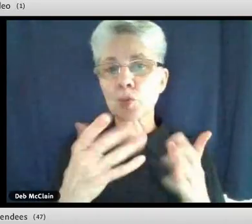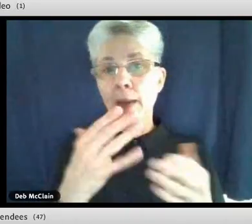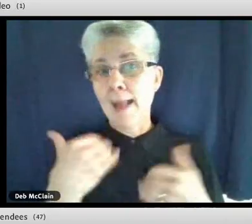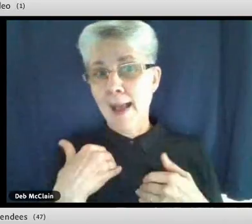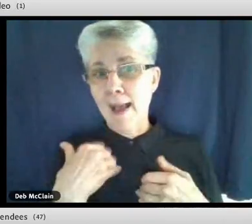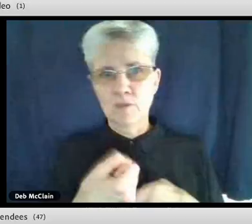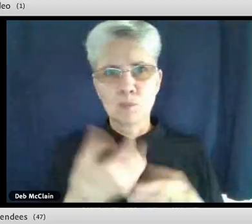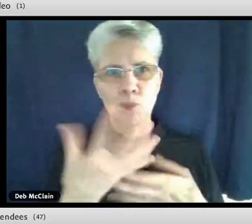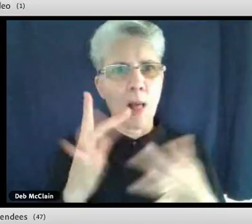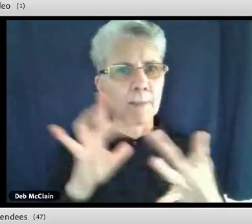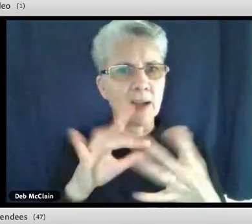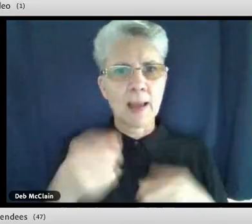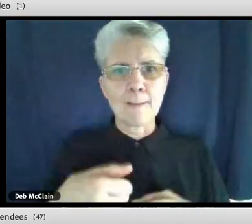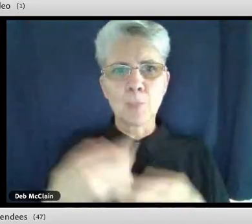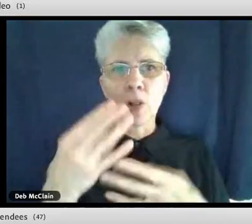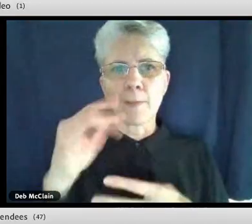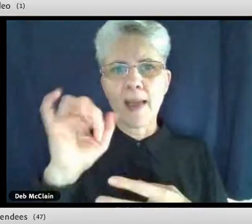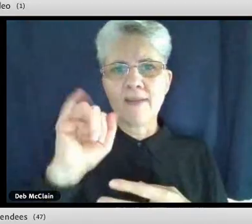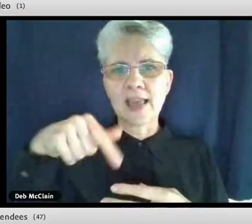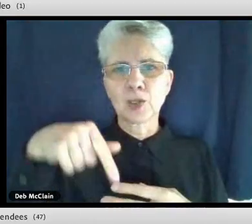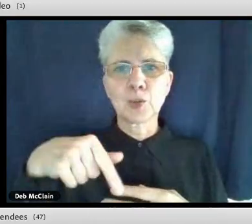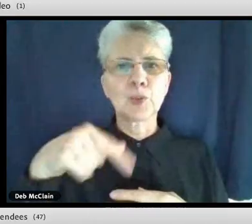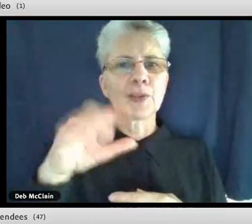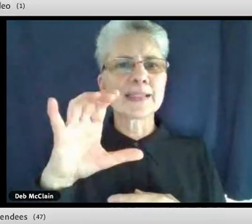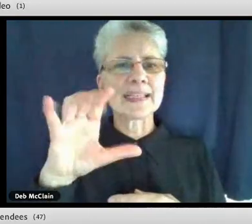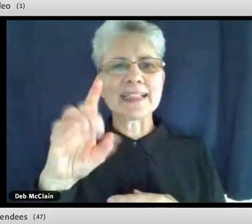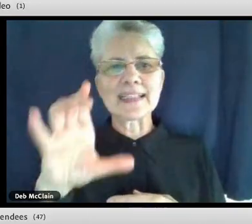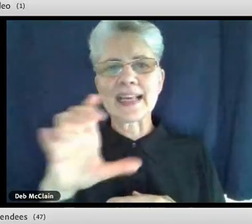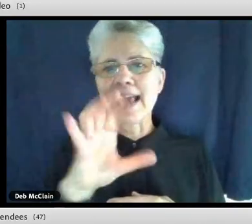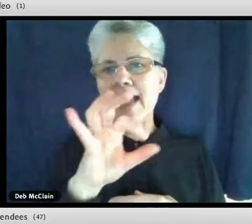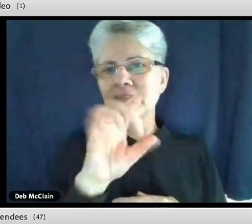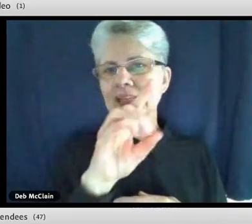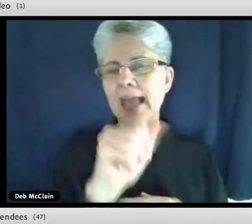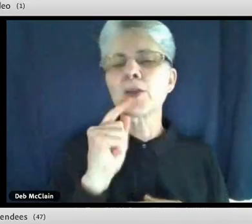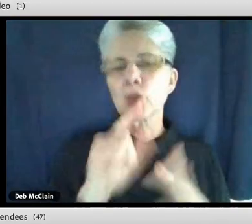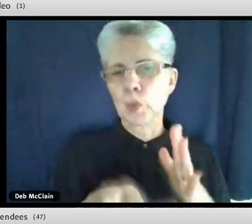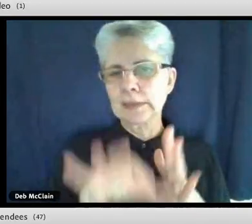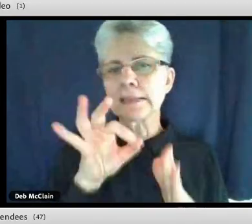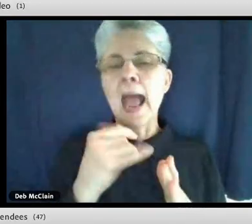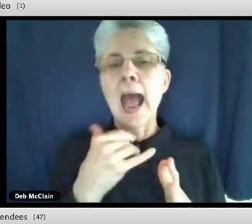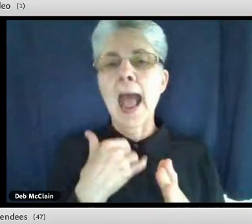if you go to the FAQs of CDC, FDA, you're going to find it. I had some questions about take-out food